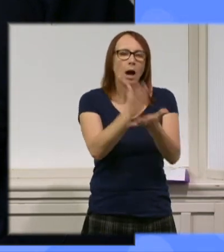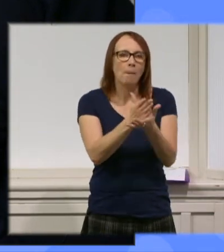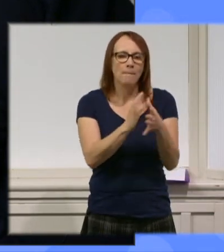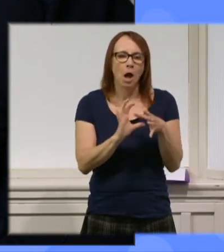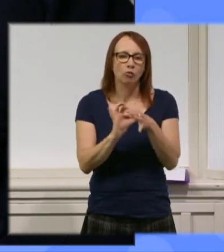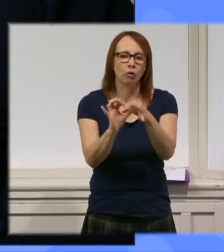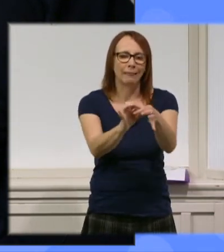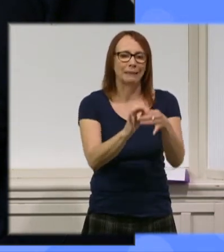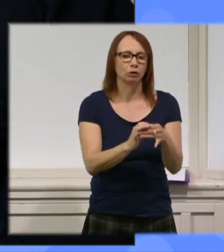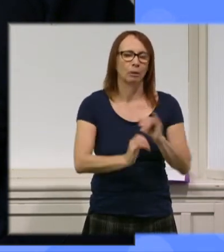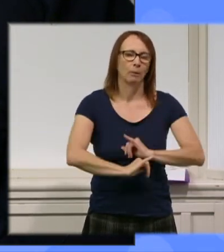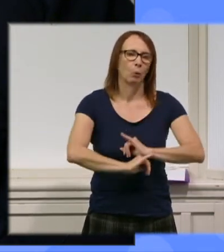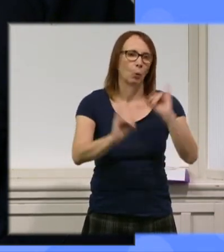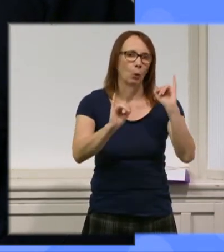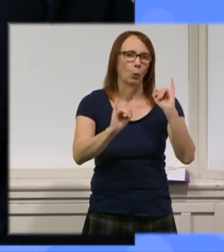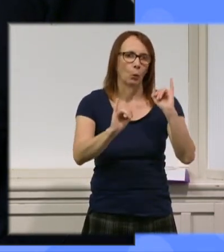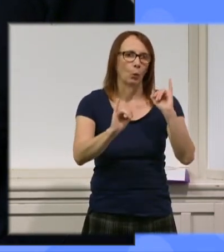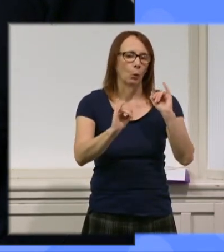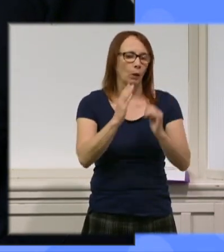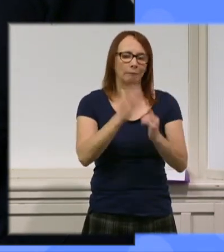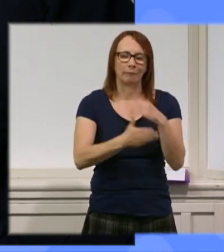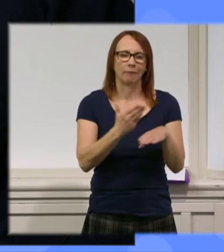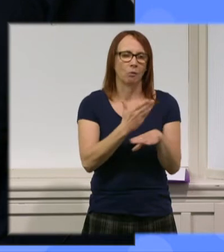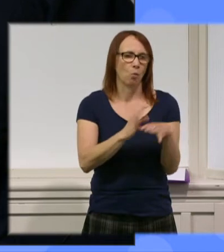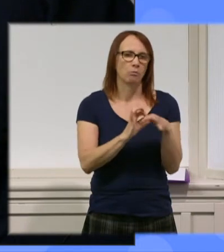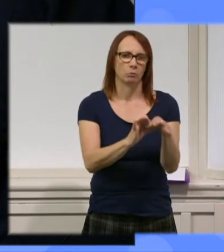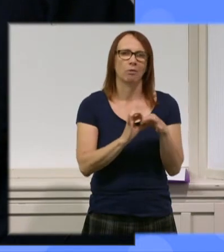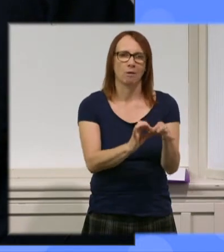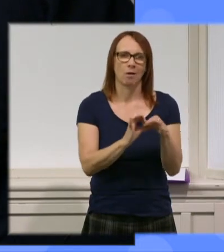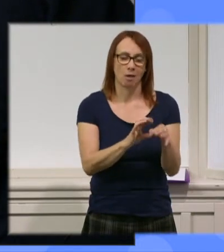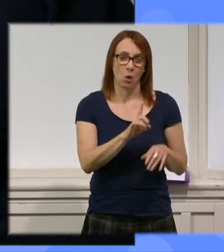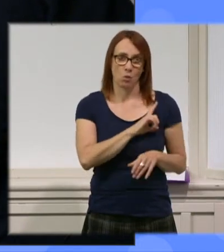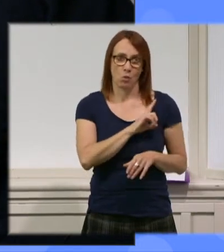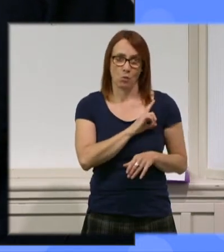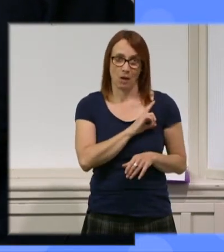very pure across that parliament and that is to do with the fact that some